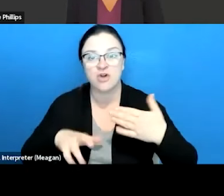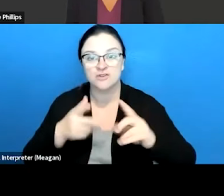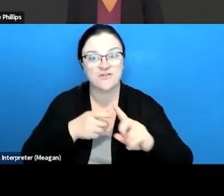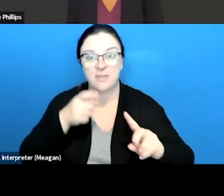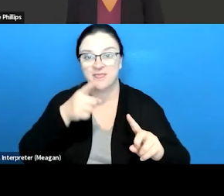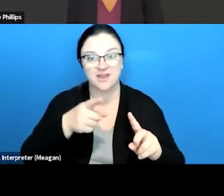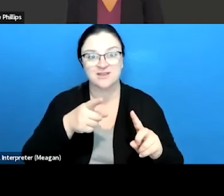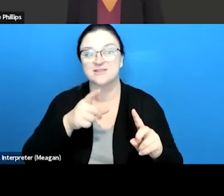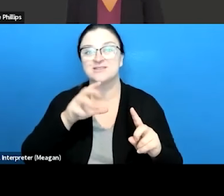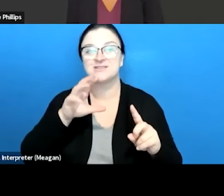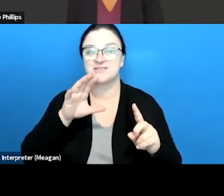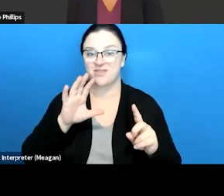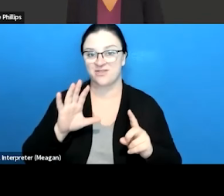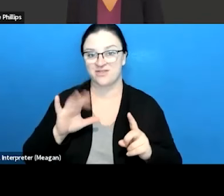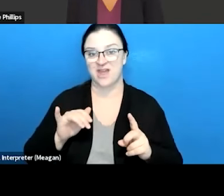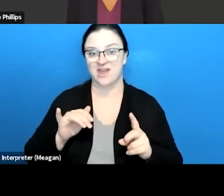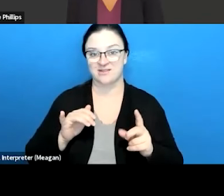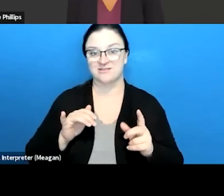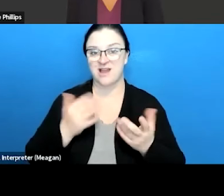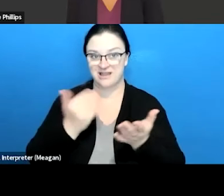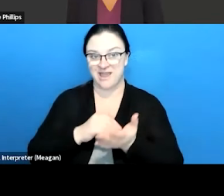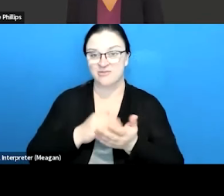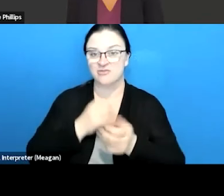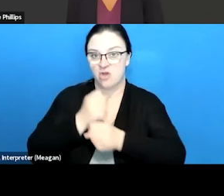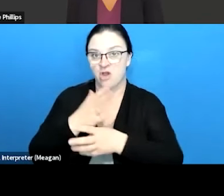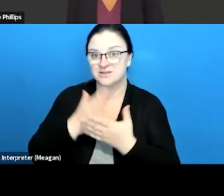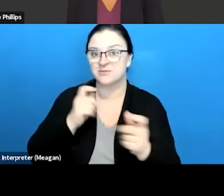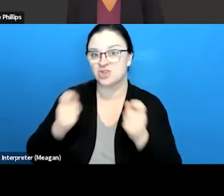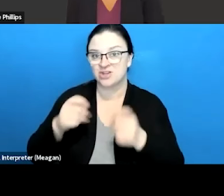that brought around, again, some changes in our region,